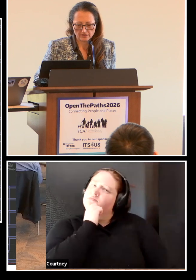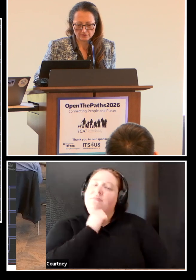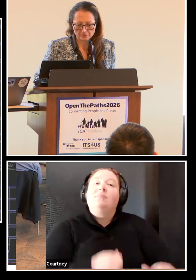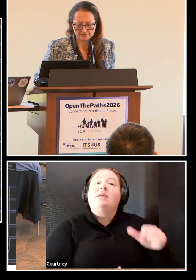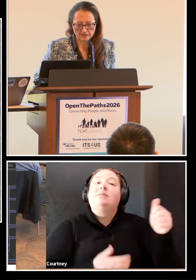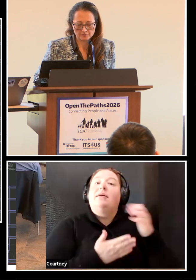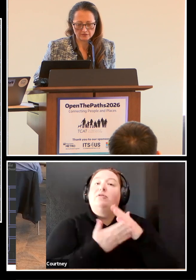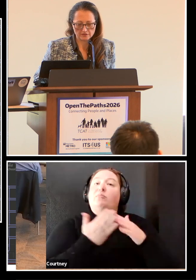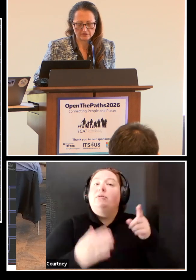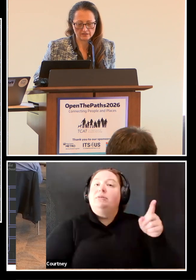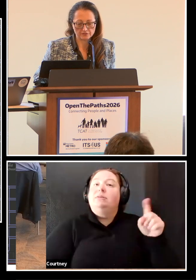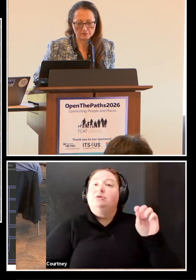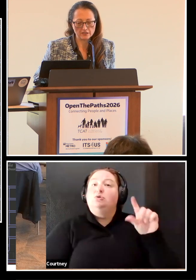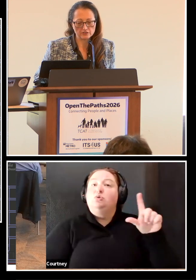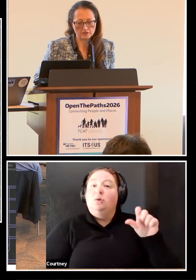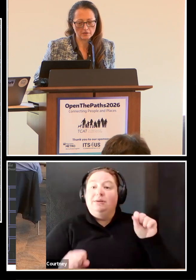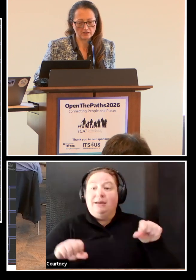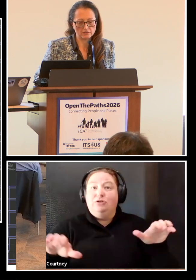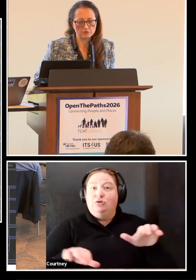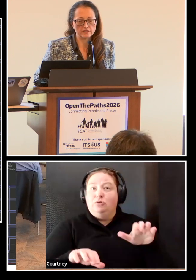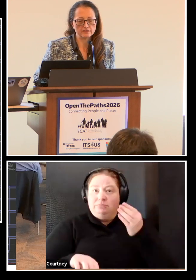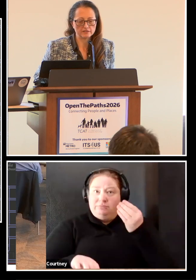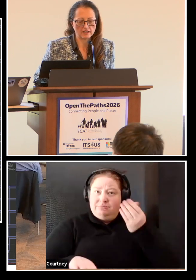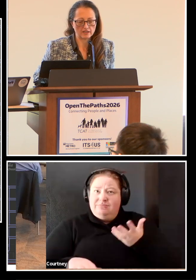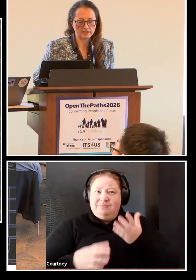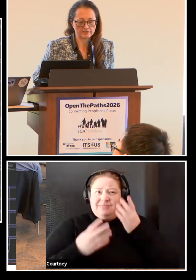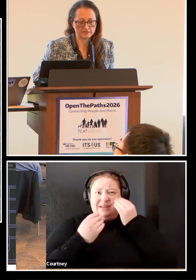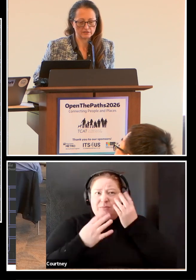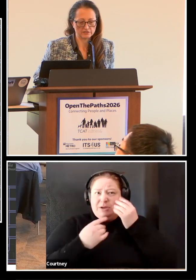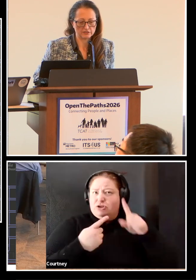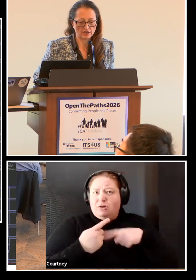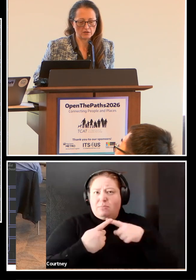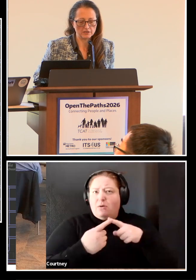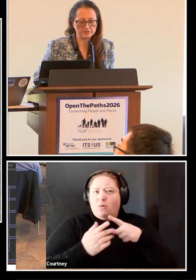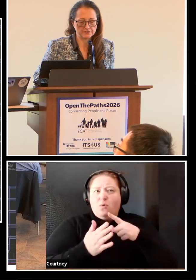is provide me with the information about what is that access and reach. How many